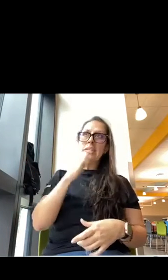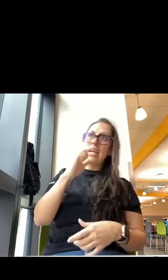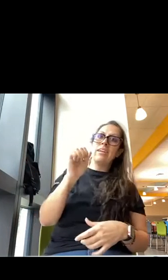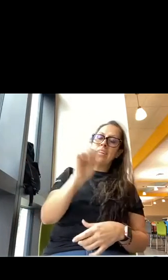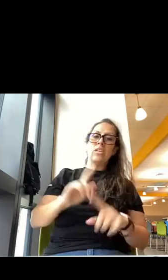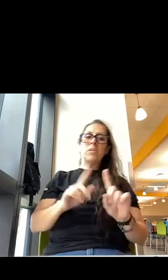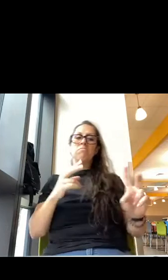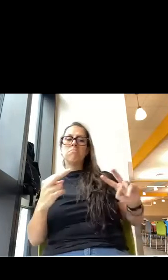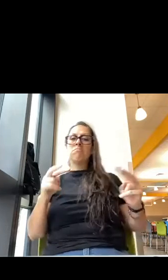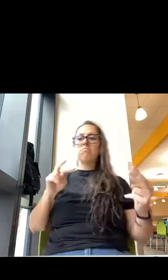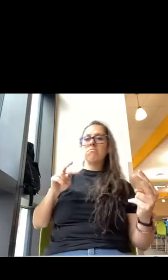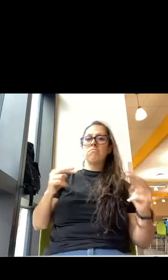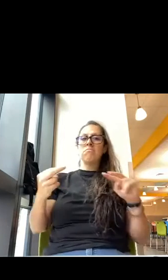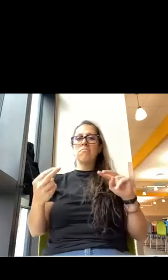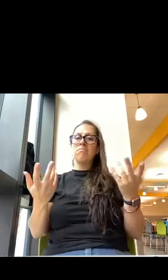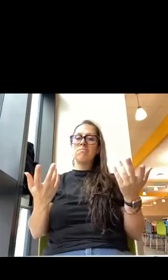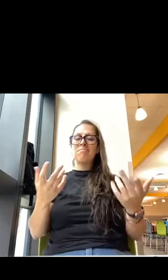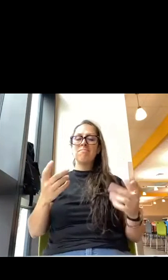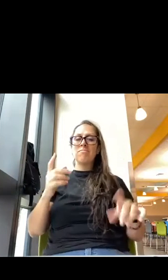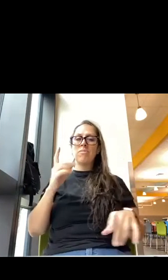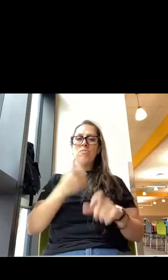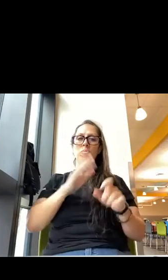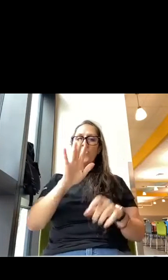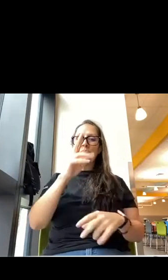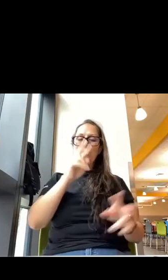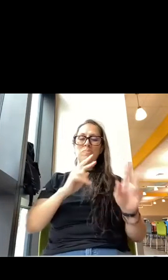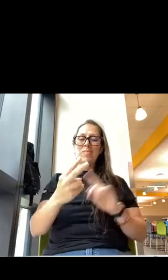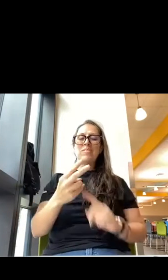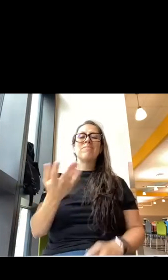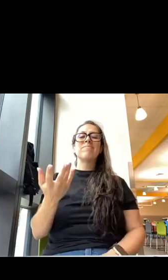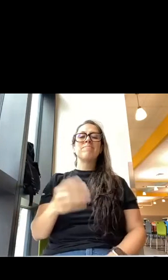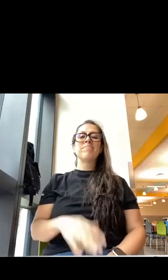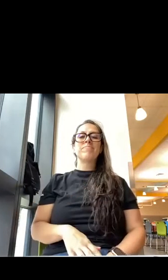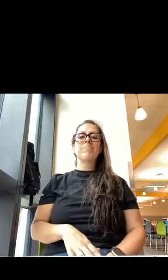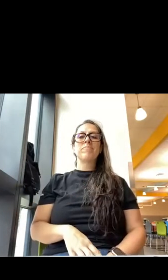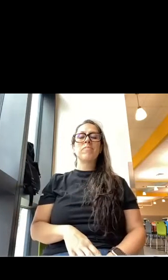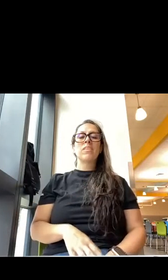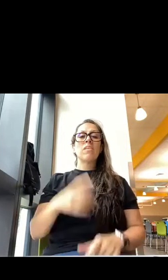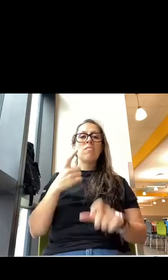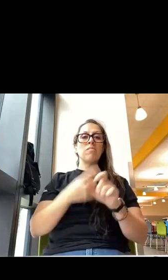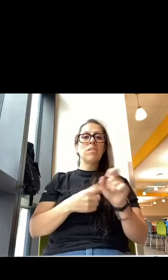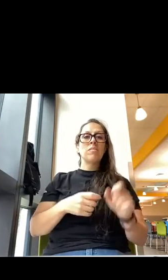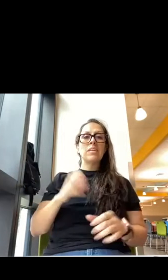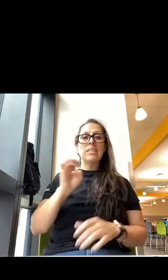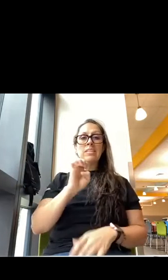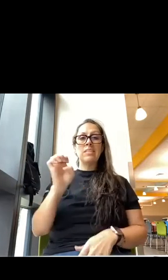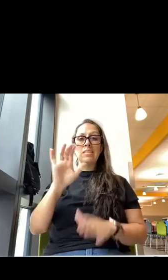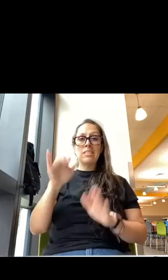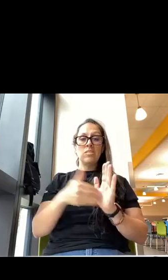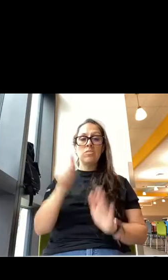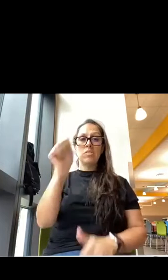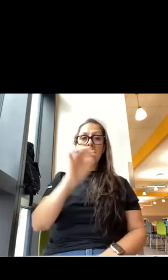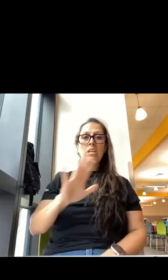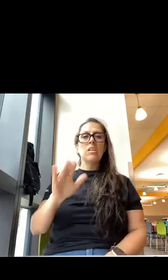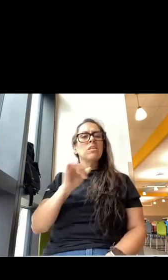but, but, like, um you know, from East and Central Asia, it's like there's not a sense of race